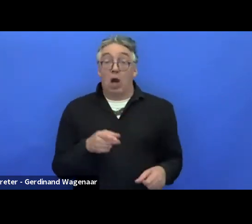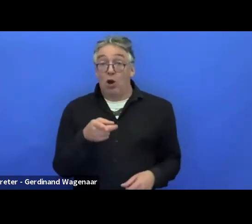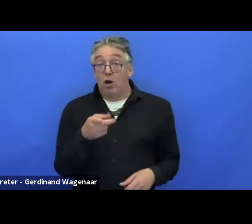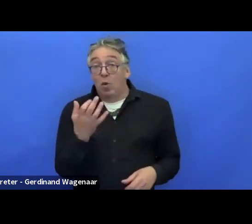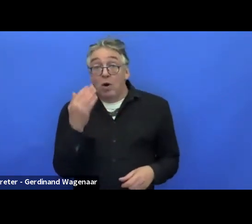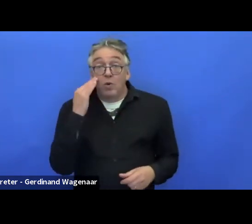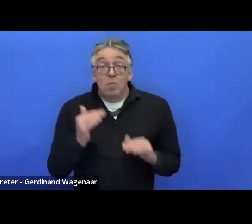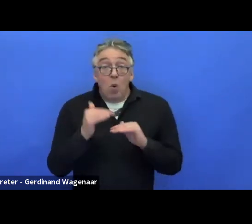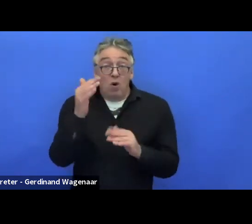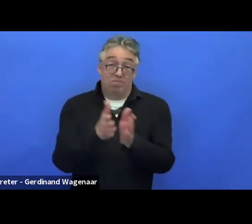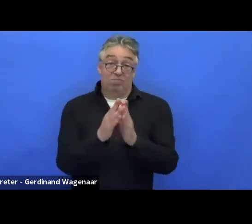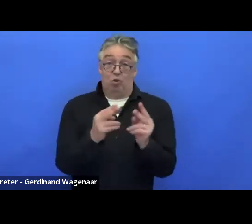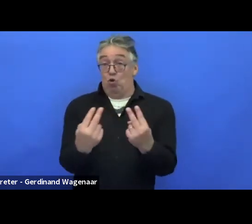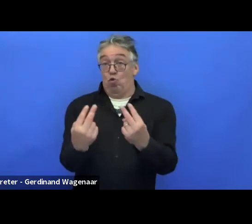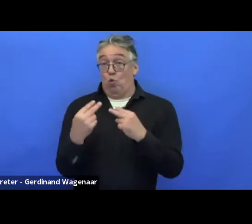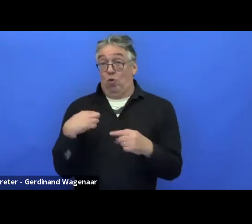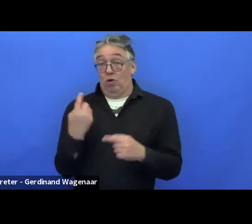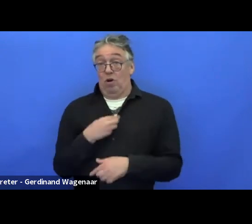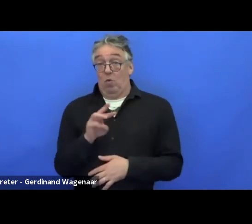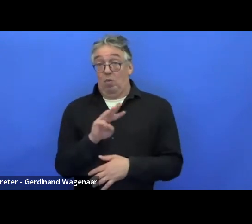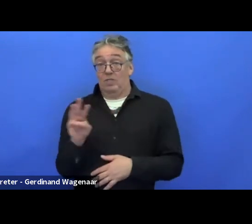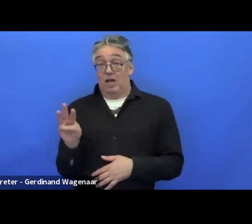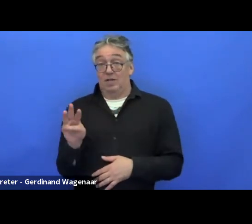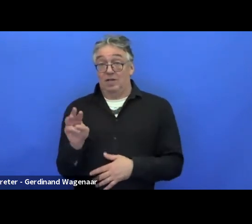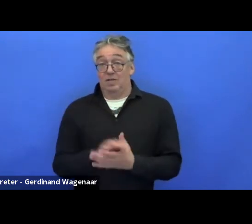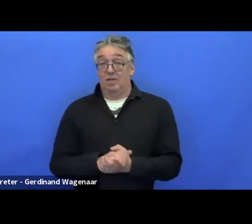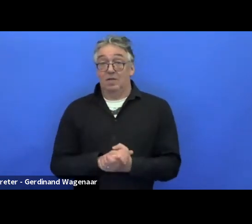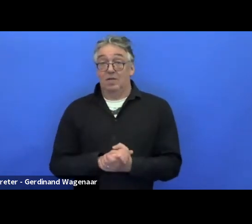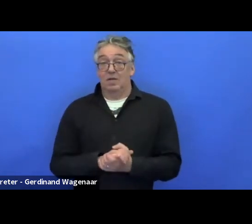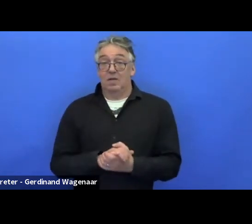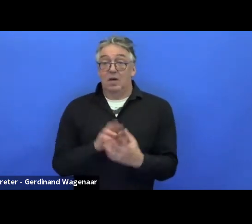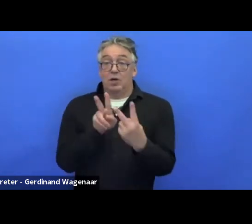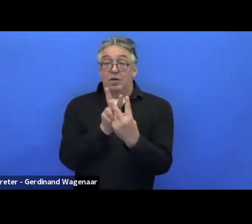But generally, the case is about institutional care facilitates